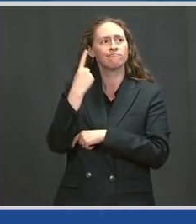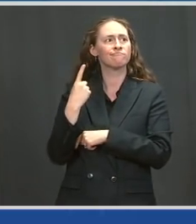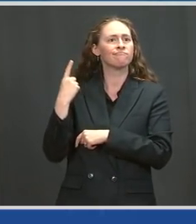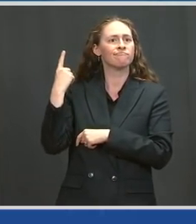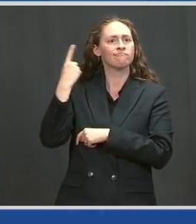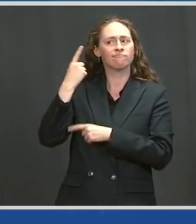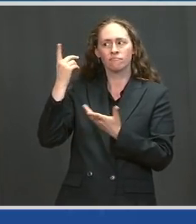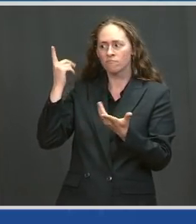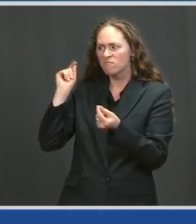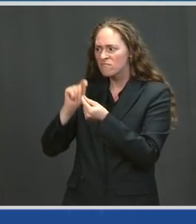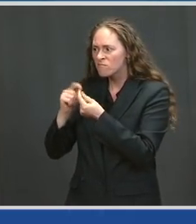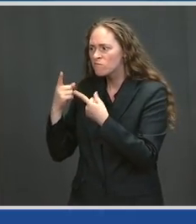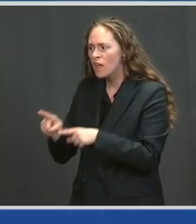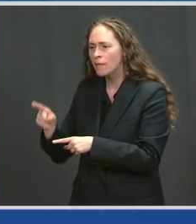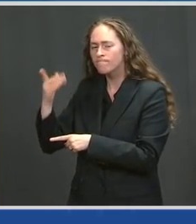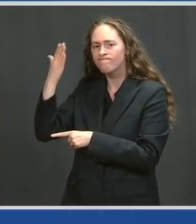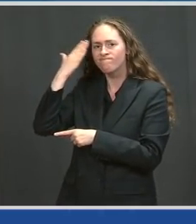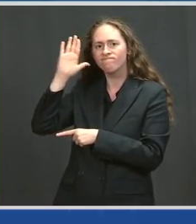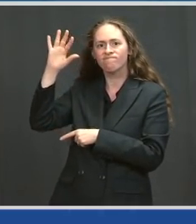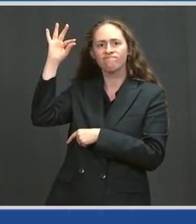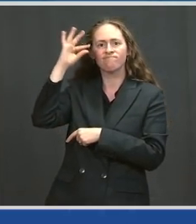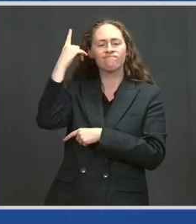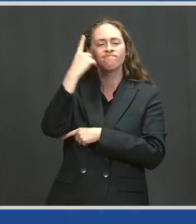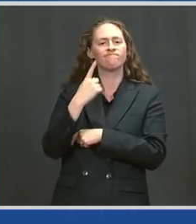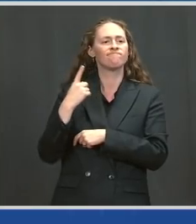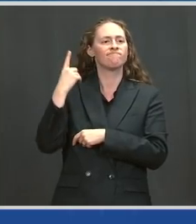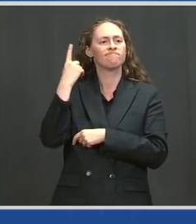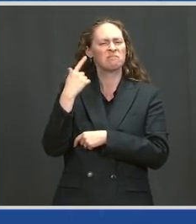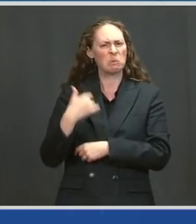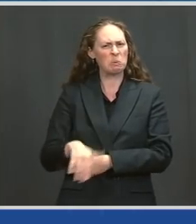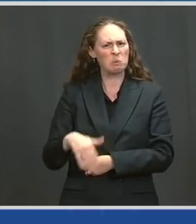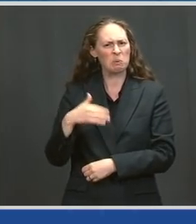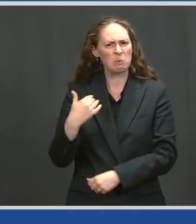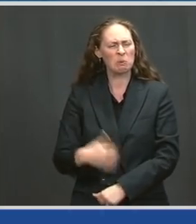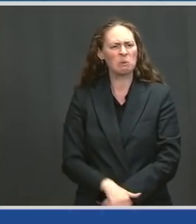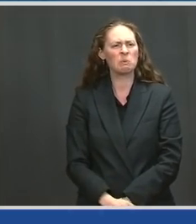the process of exhuming the unmarked graves has started.